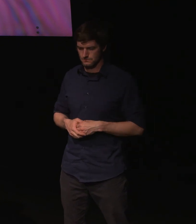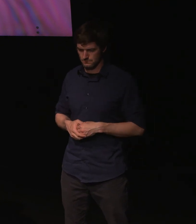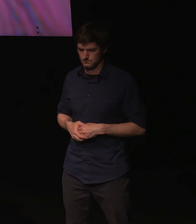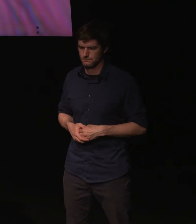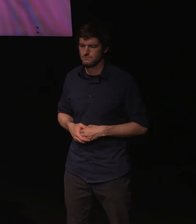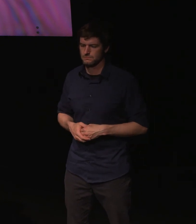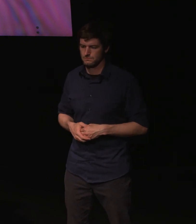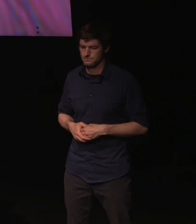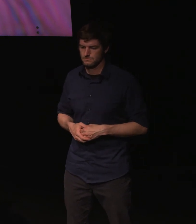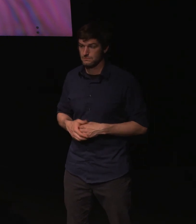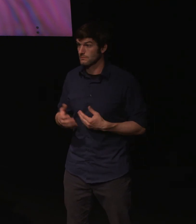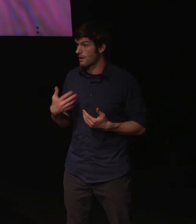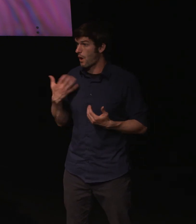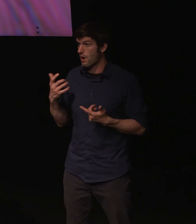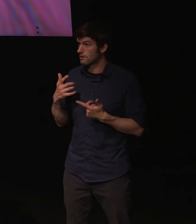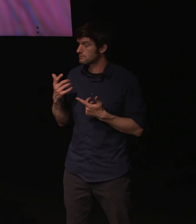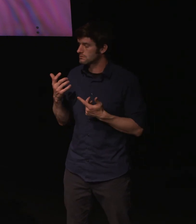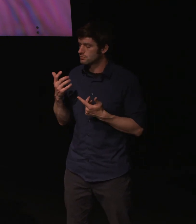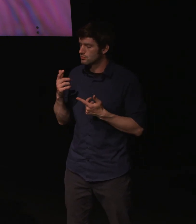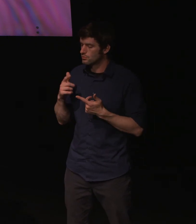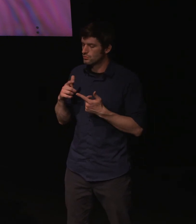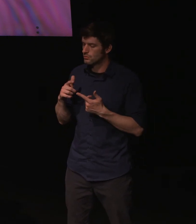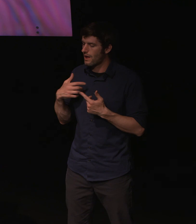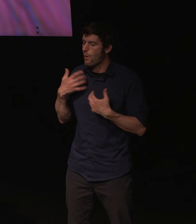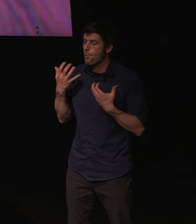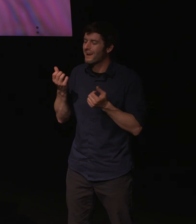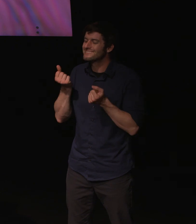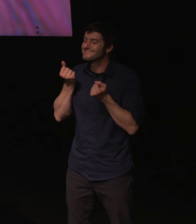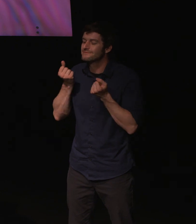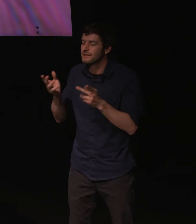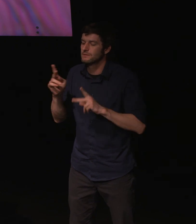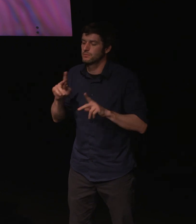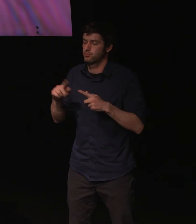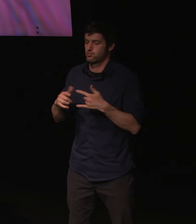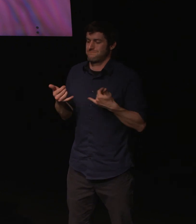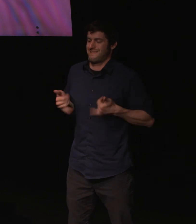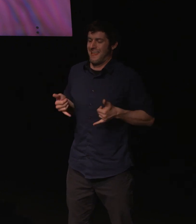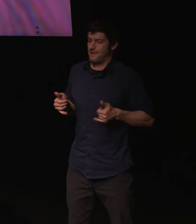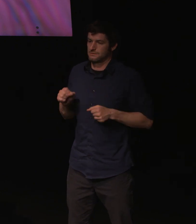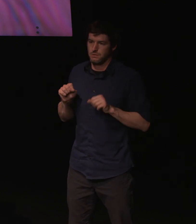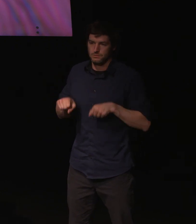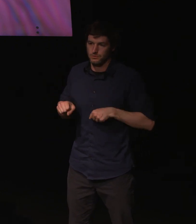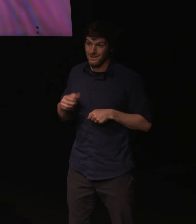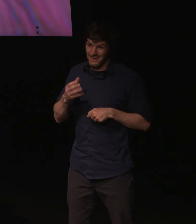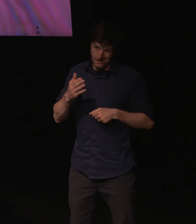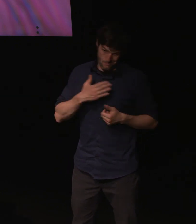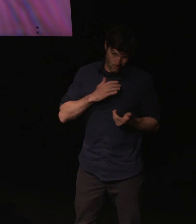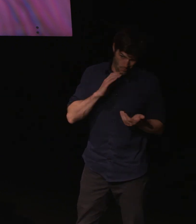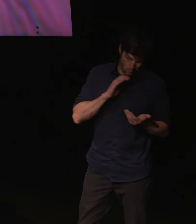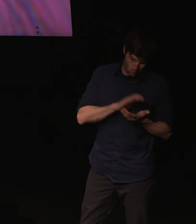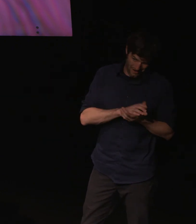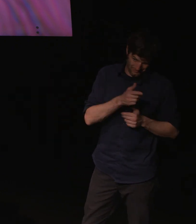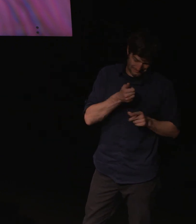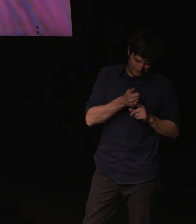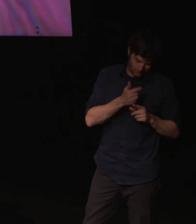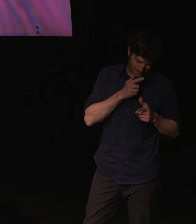as many people to play it as possible. It also doesn't hurt that my wife is a languages major, and she's finishing up